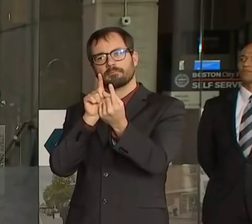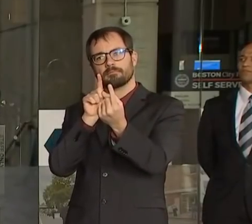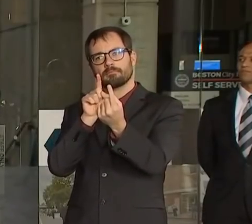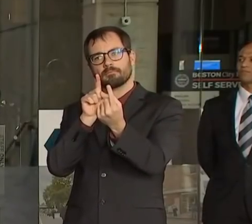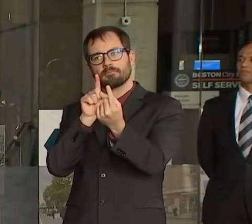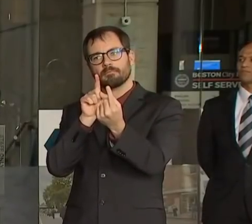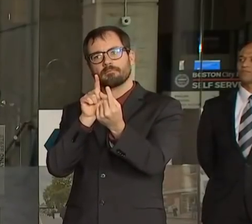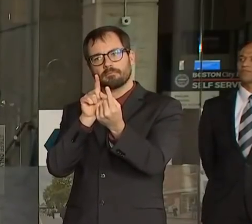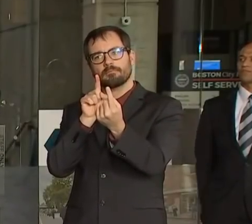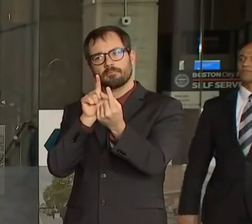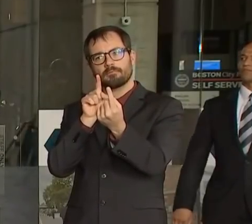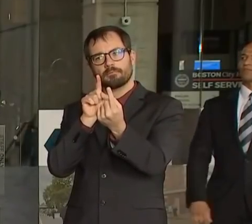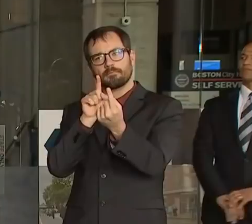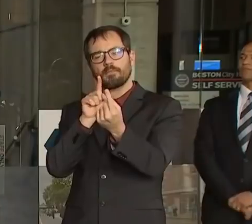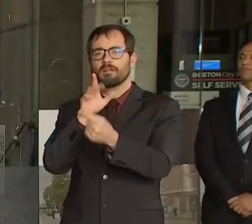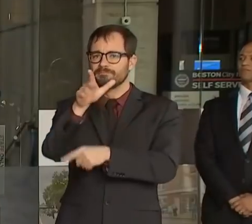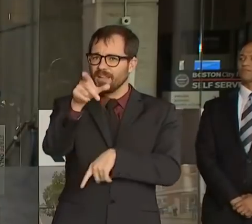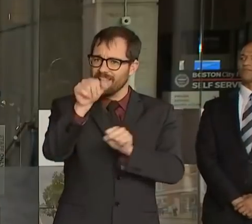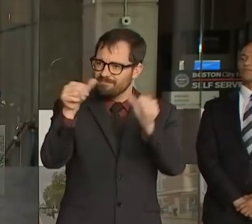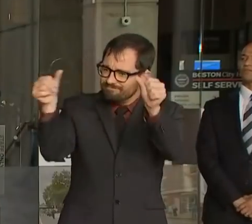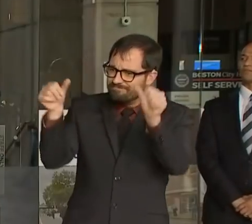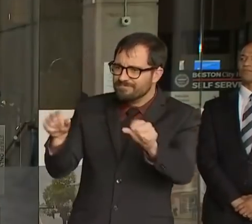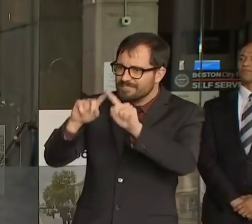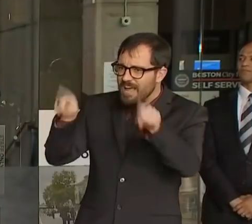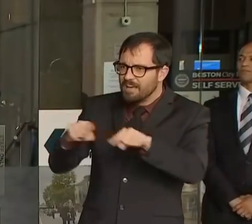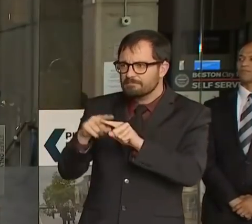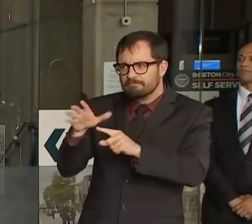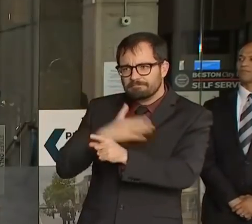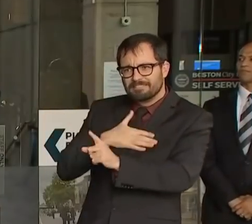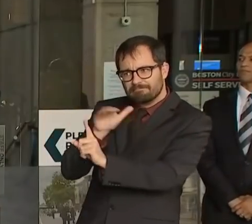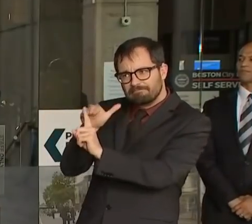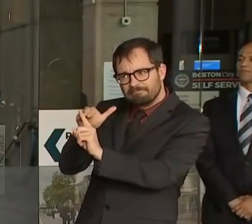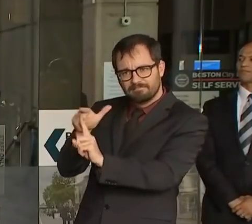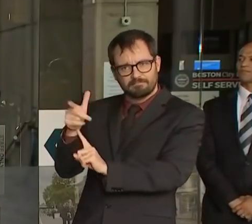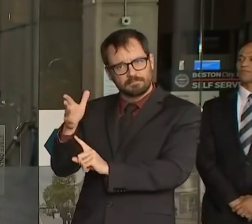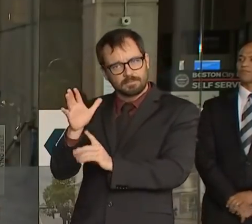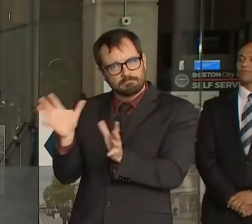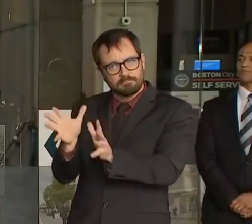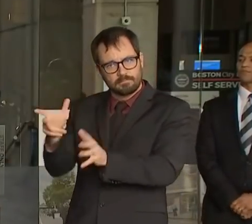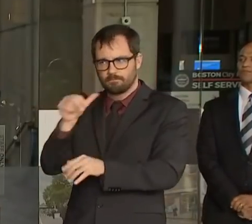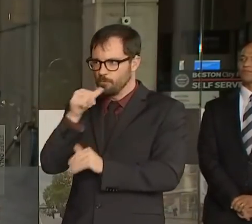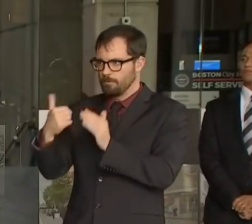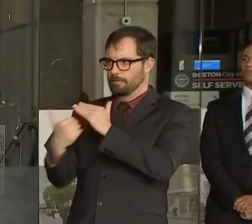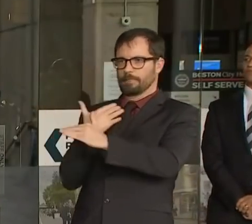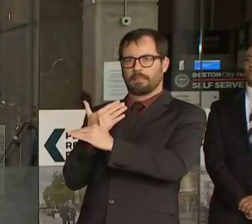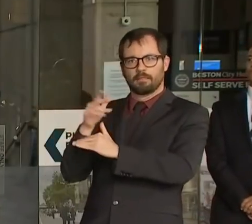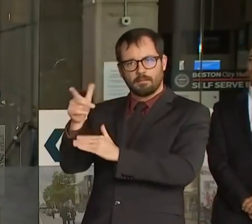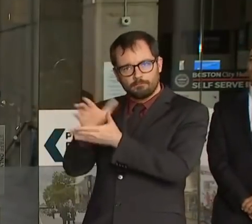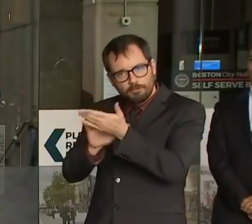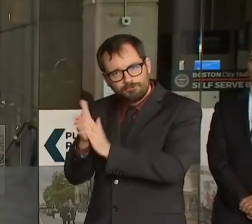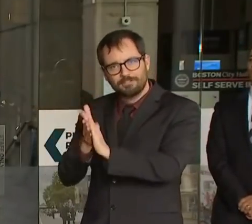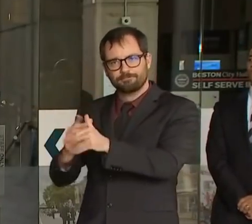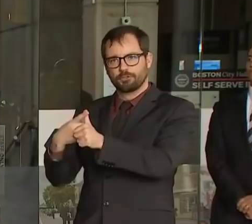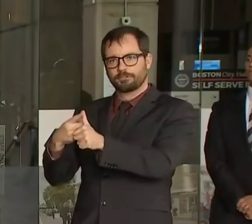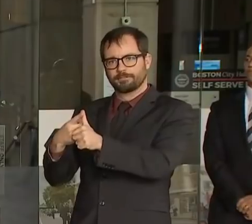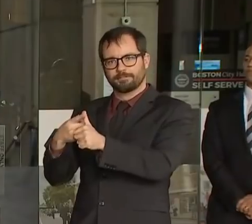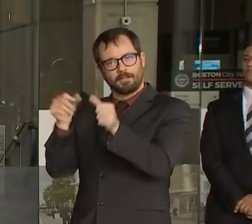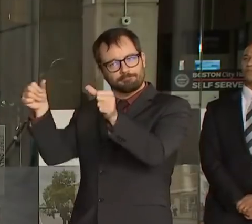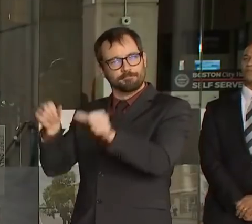SO PEOPLE COMING TO VISIT WILL HAVE A CHANCE TO SEE WHO IS IN THE HOUSE. WILL BE AN OPPORTUNITY FOR THAT. SMALL BUSINESSES, WE ARE